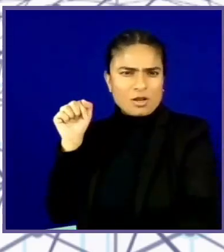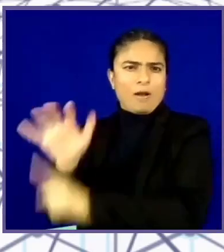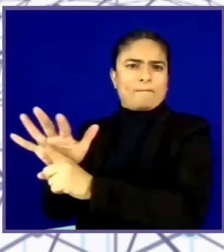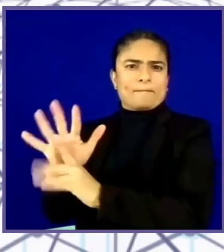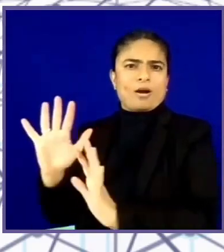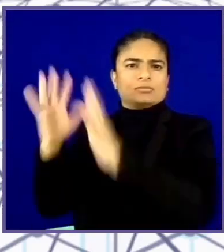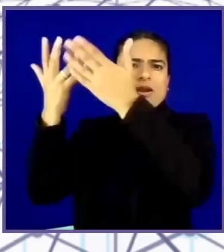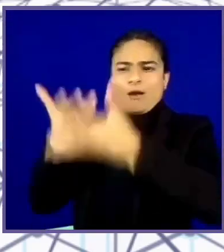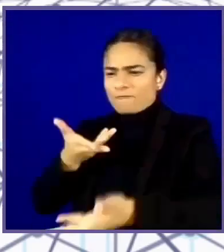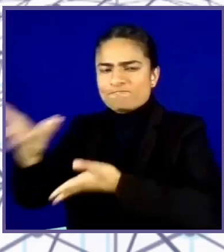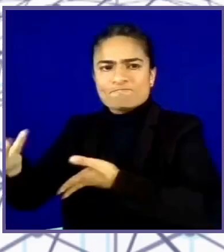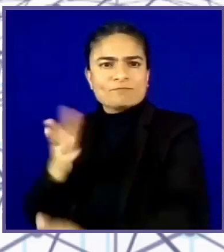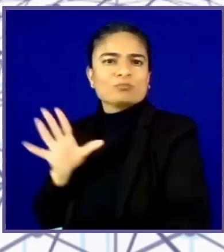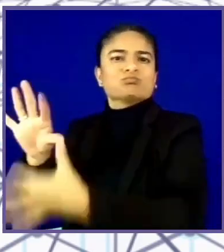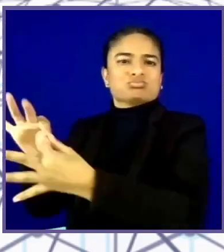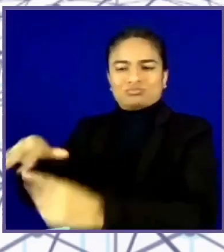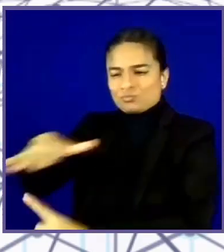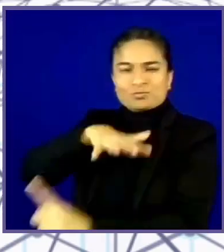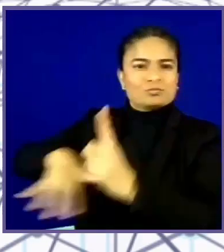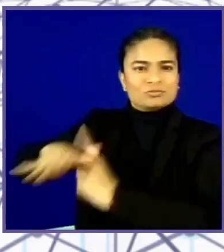This was achieved by using an occupational.